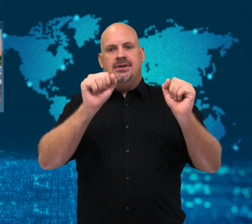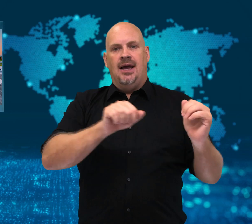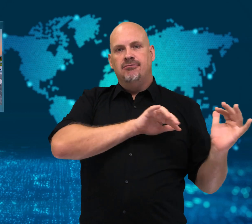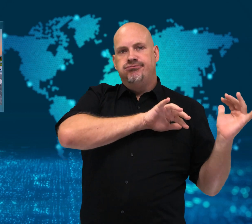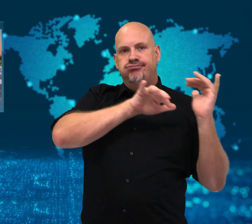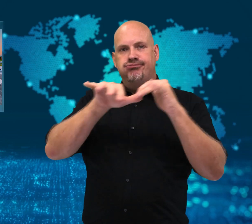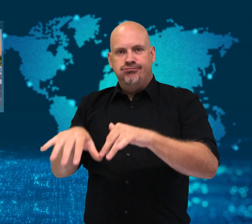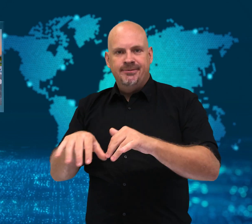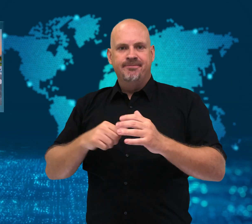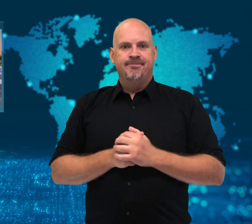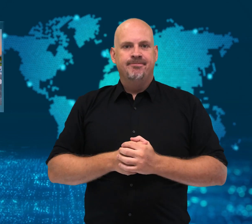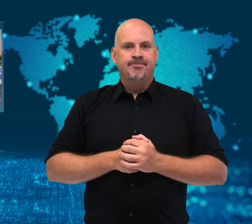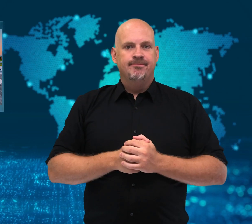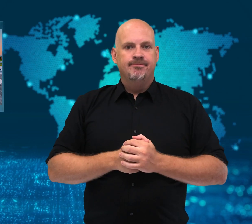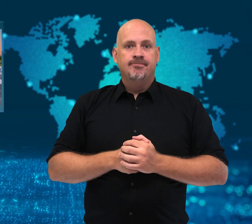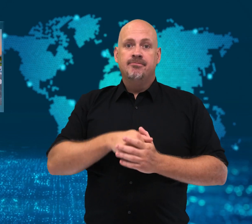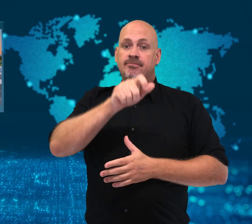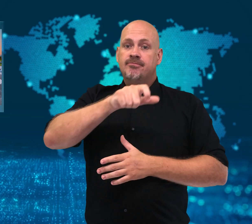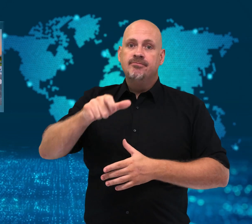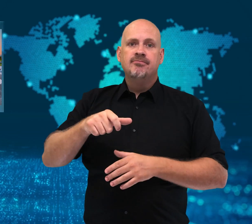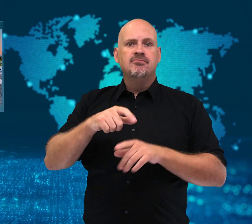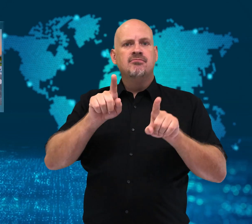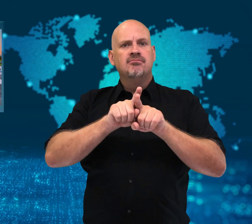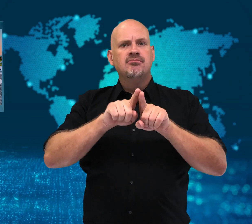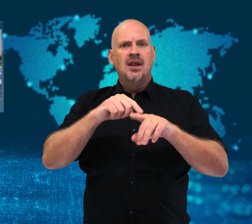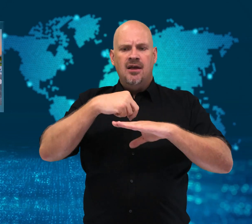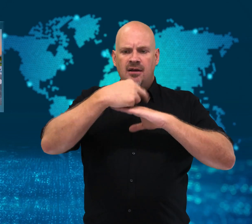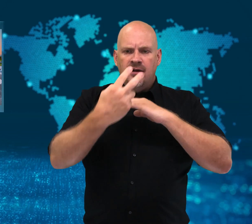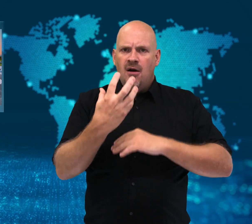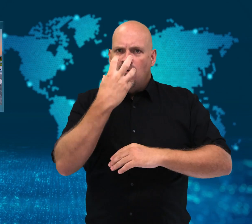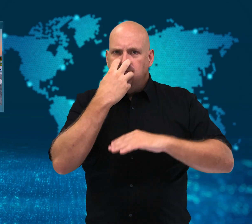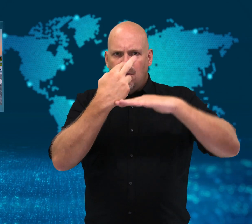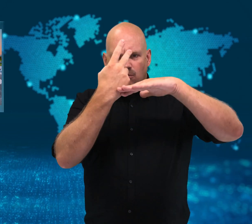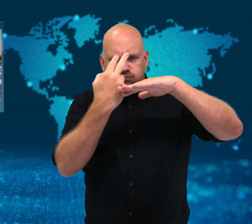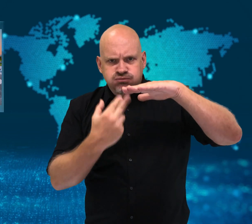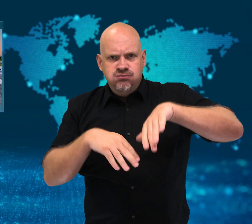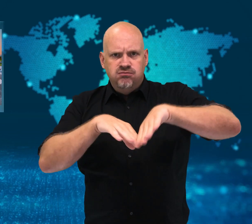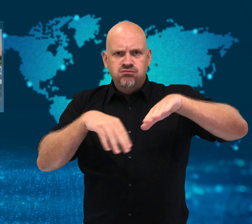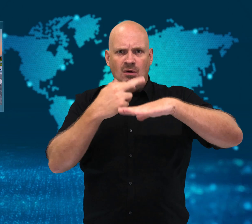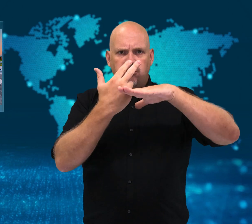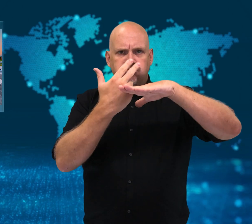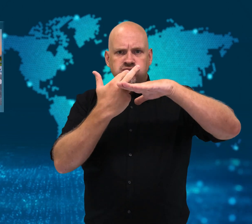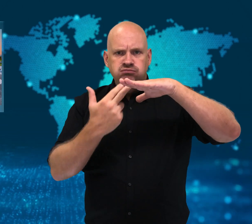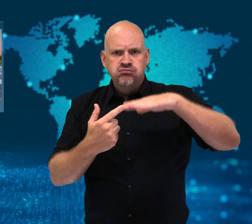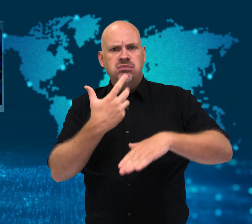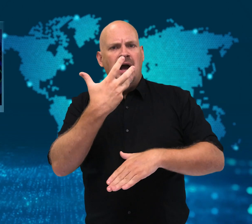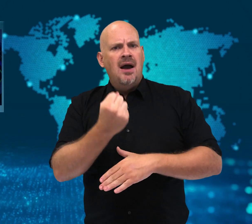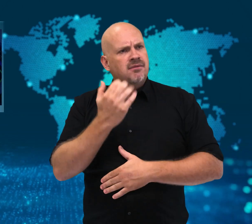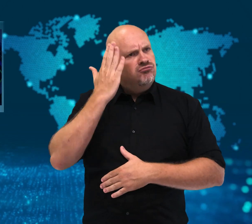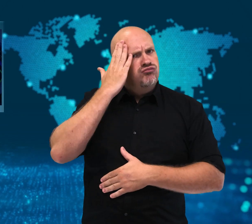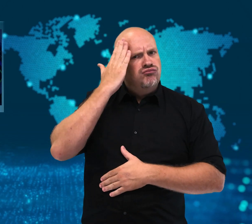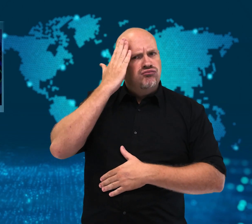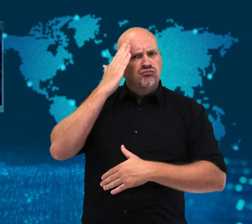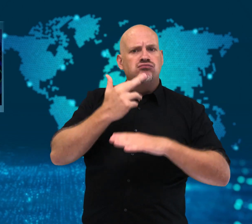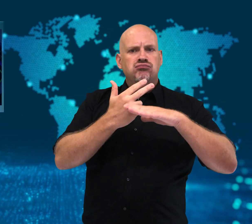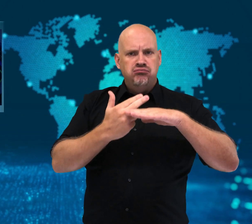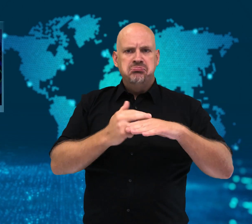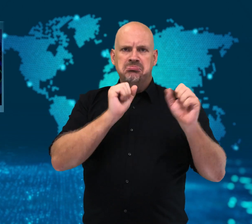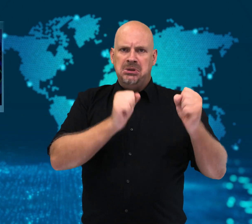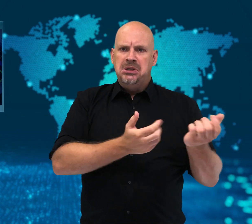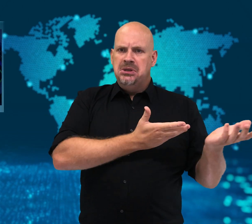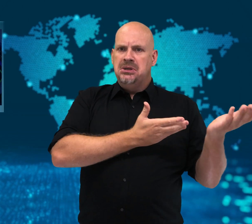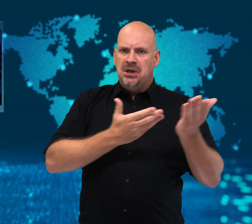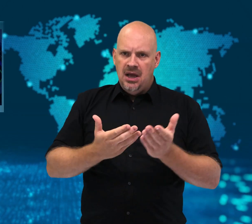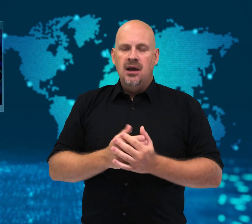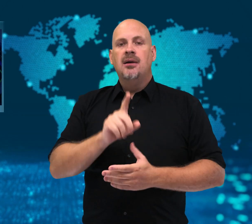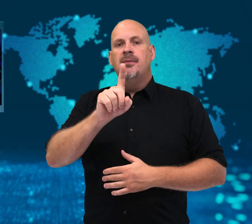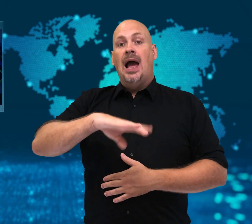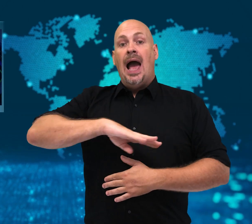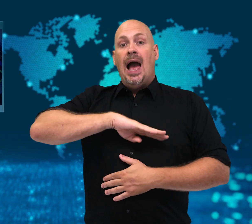but in late July, it will be open to the public.